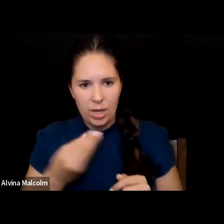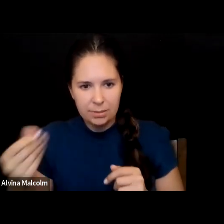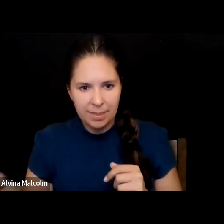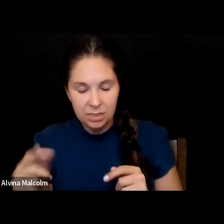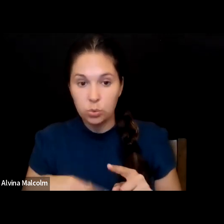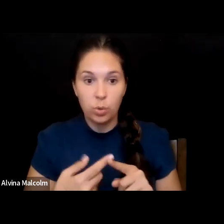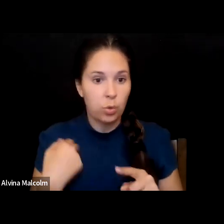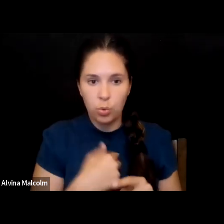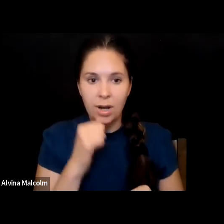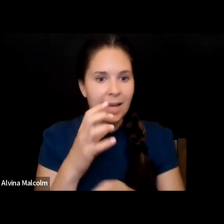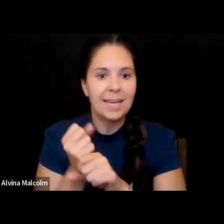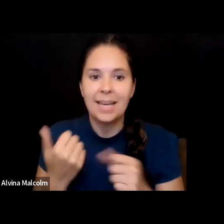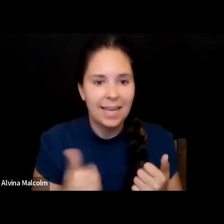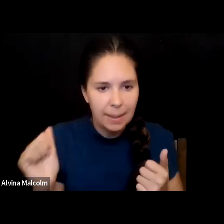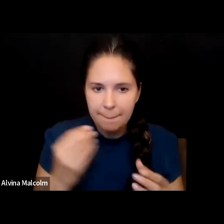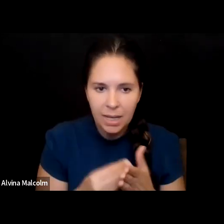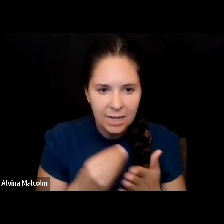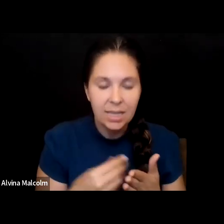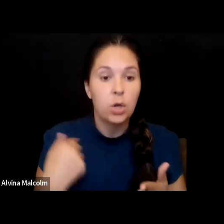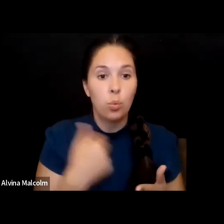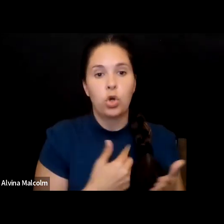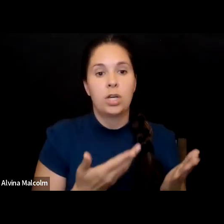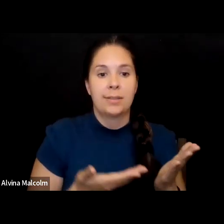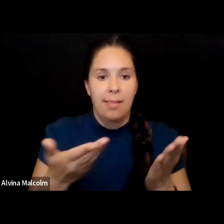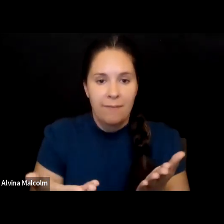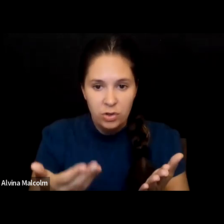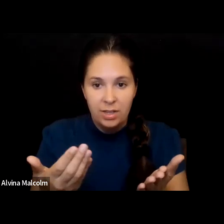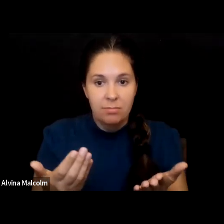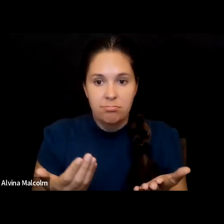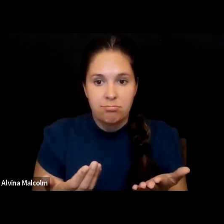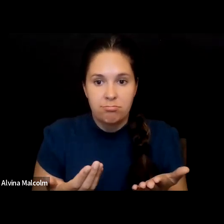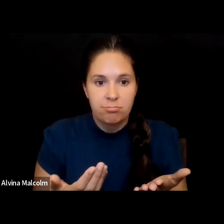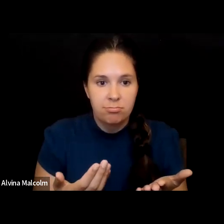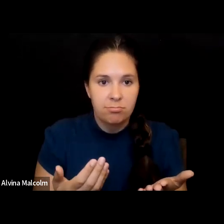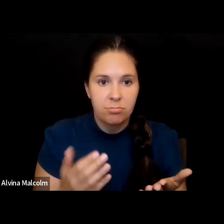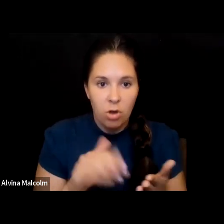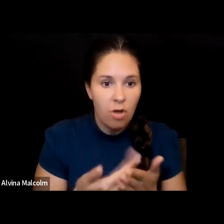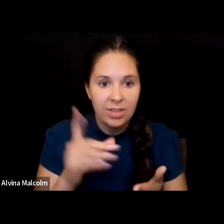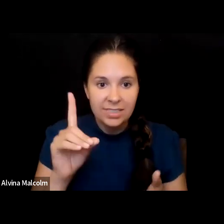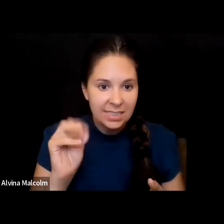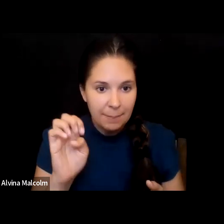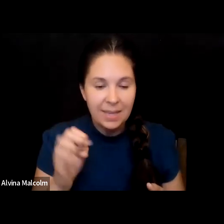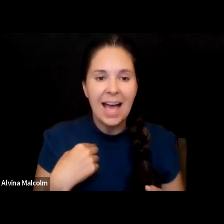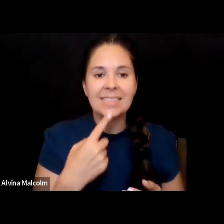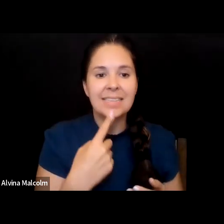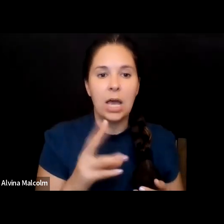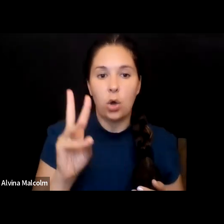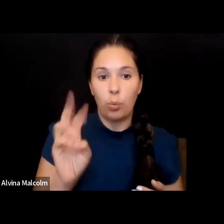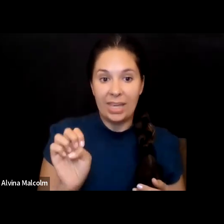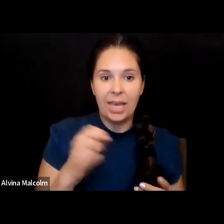medical equipment to the CILs, go for it. But you're not going to be